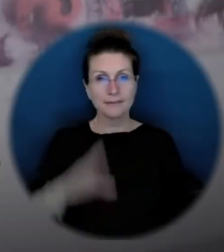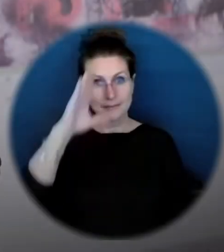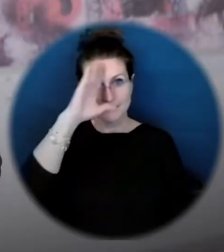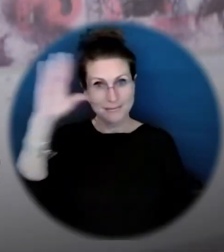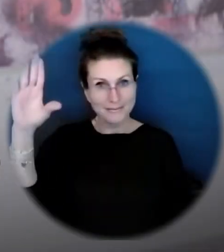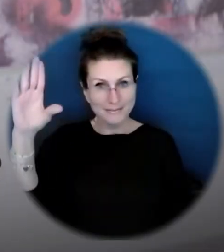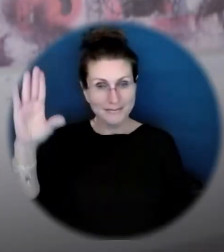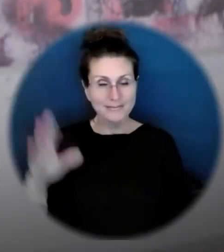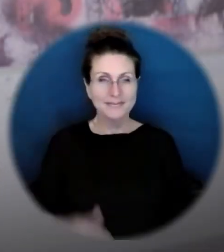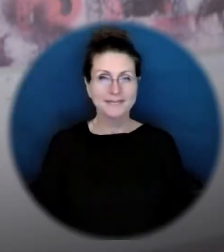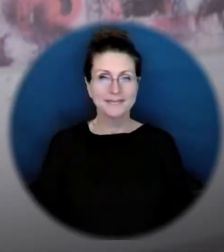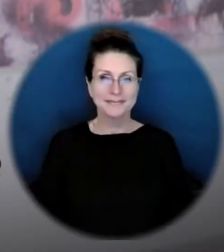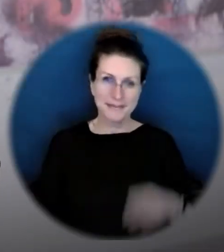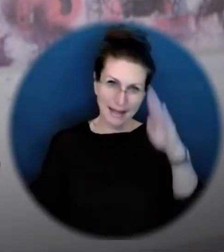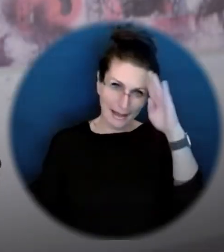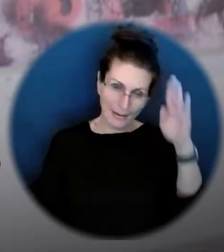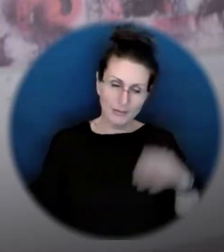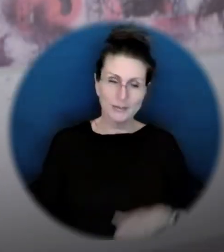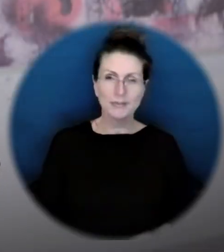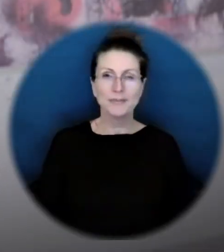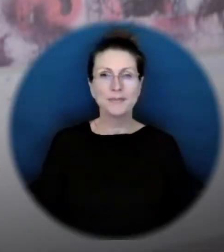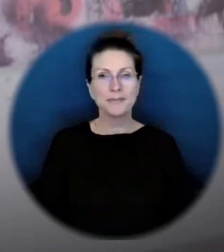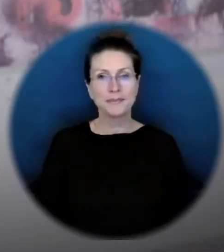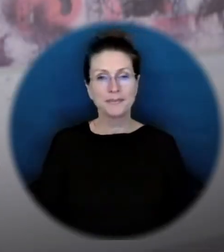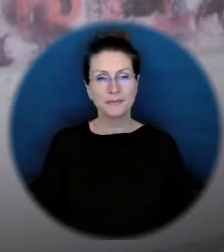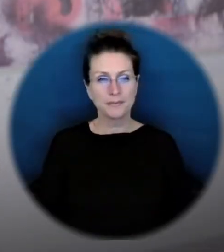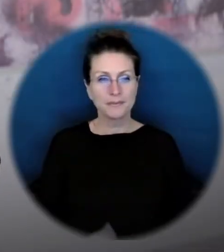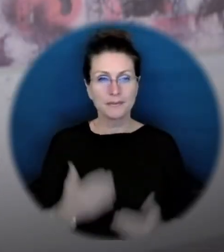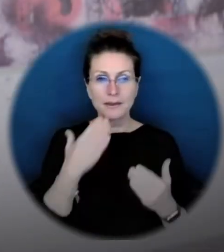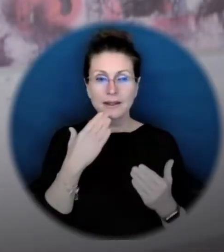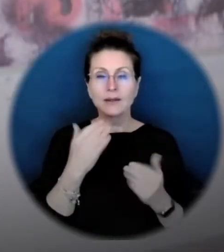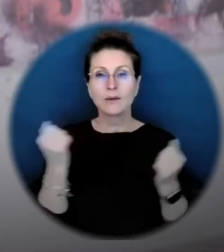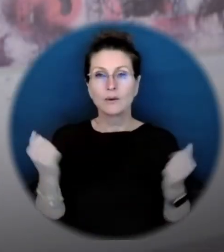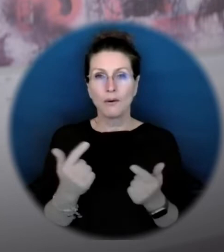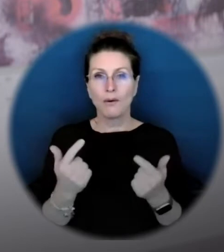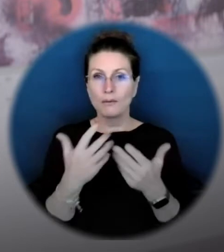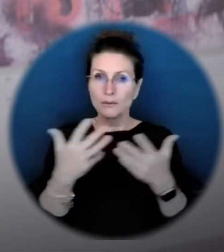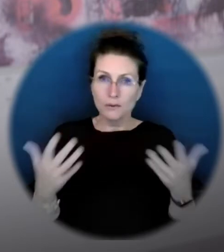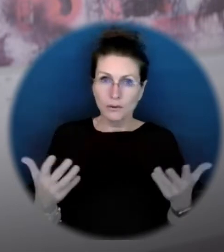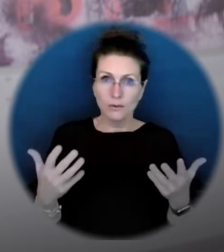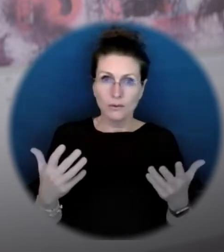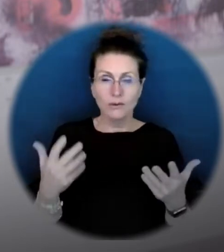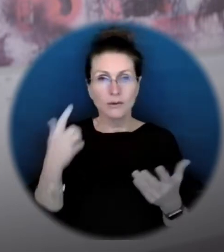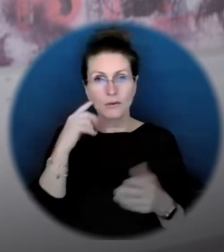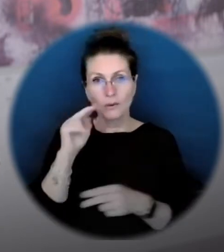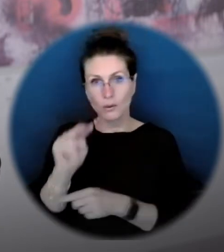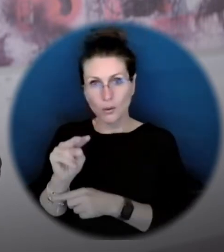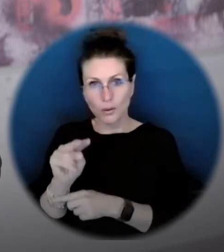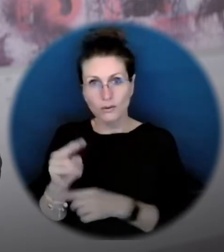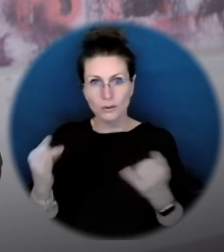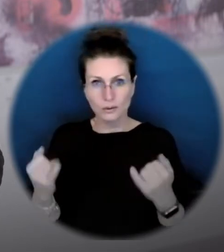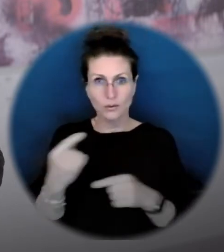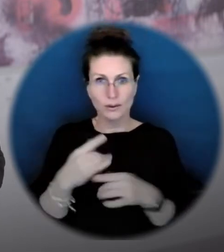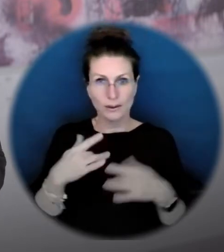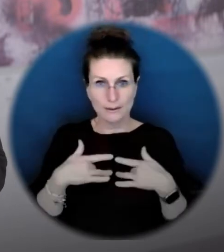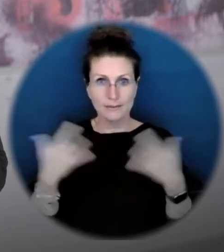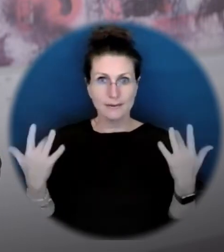Hello everyone, Bonjour, Bhoozho. Thank you all for taking the time to attend today's virtual event.